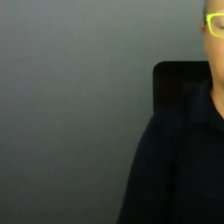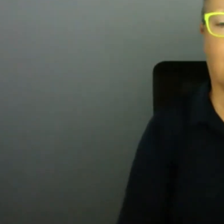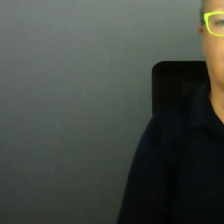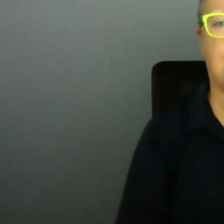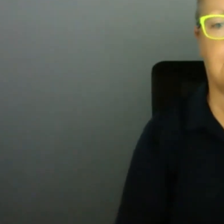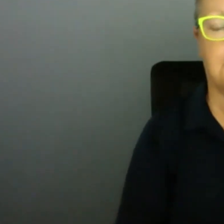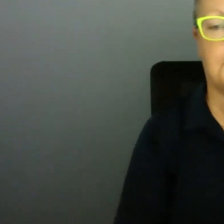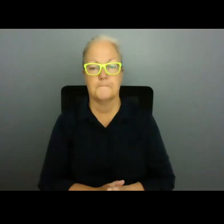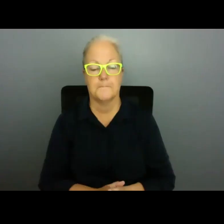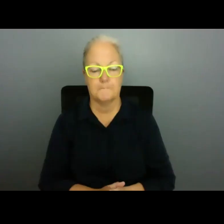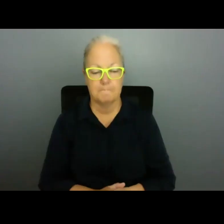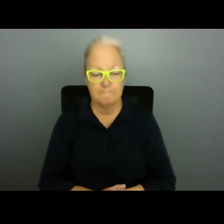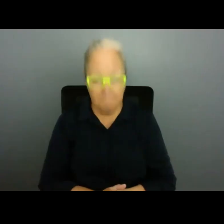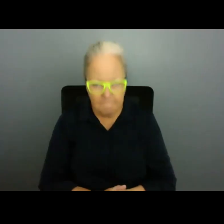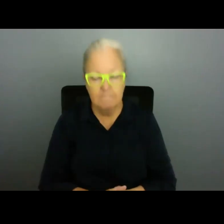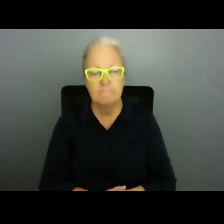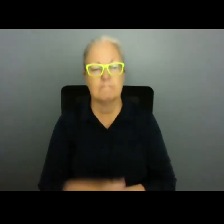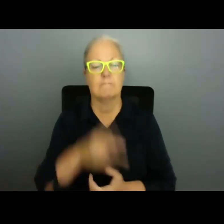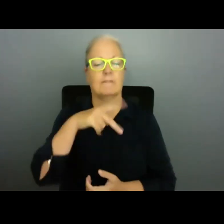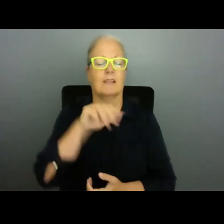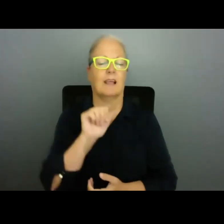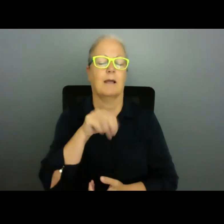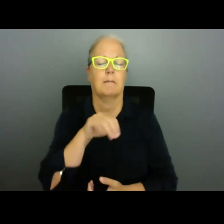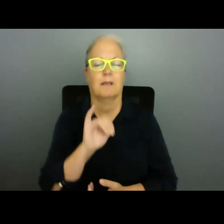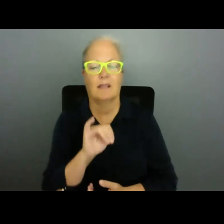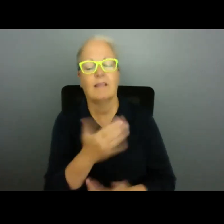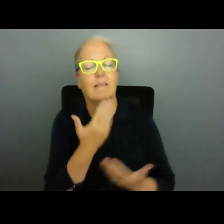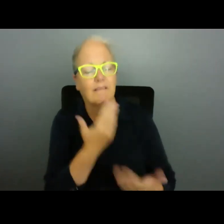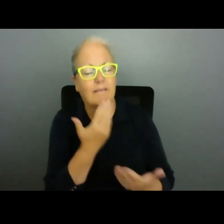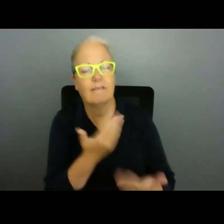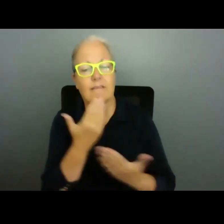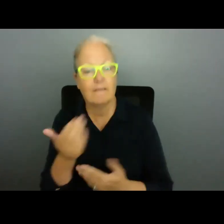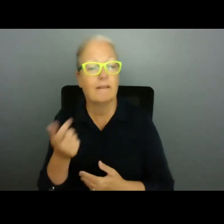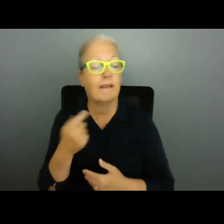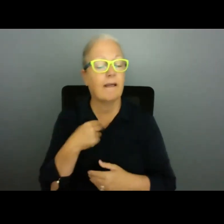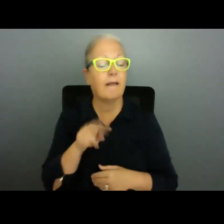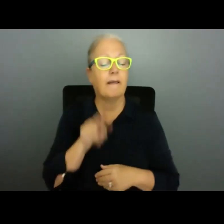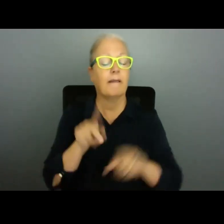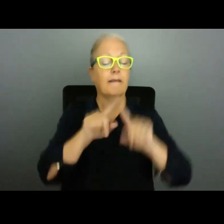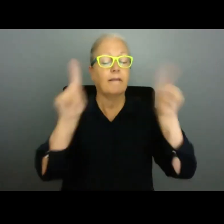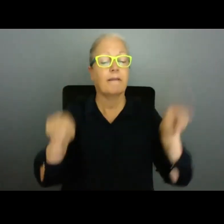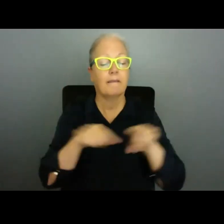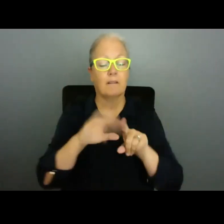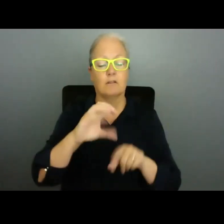thanks so much everyone thanks kartik we are monitoring the chat box uh and uh we don't have